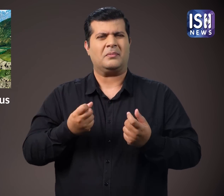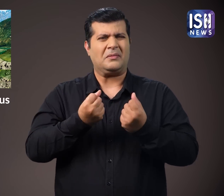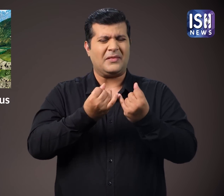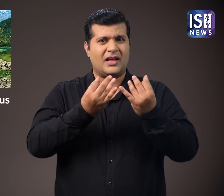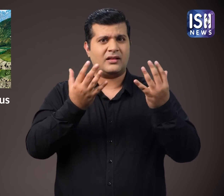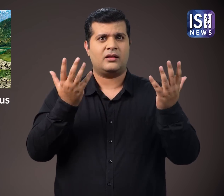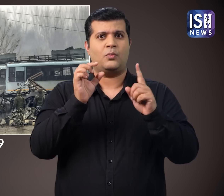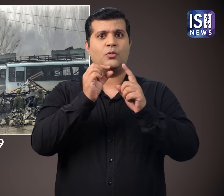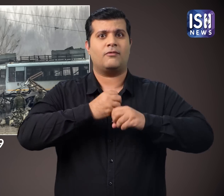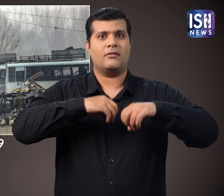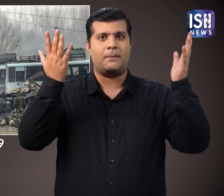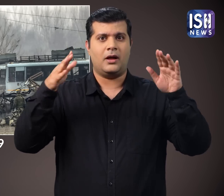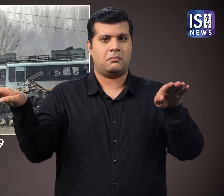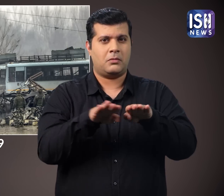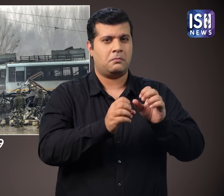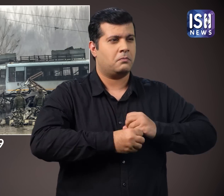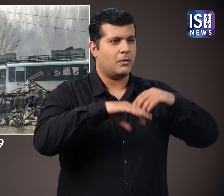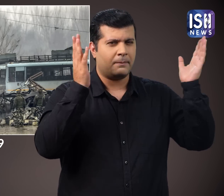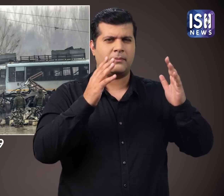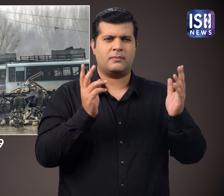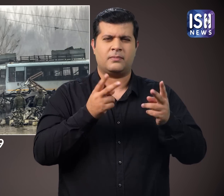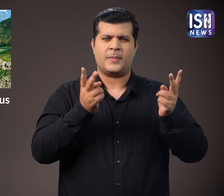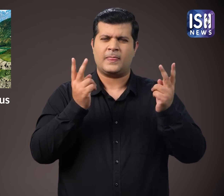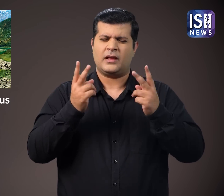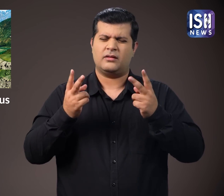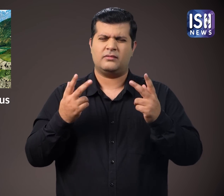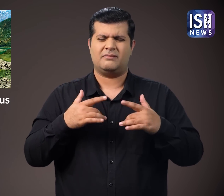Incidents like Pulwama, where a suicide bomber hit a CRPF convoy, are numerous.